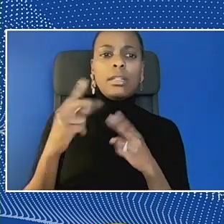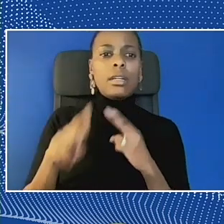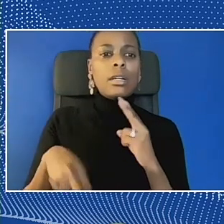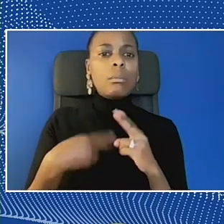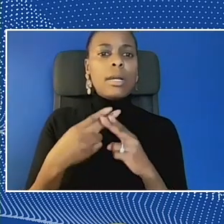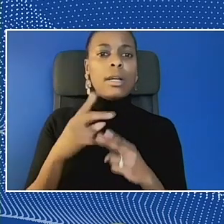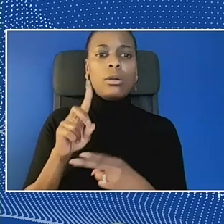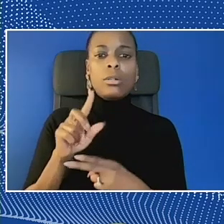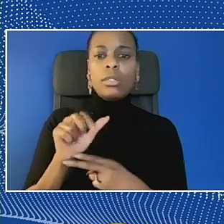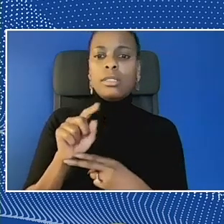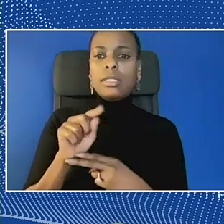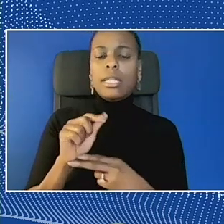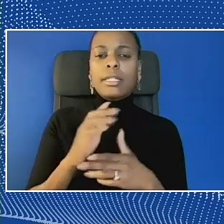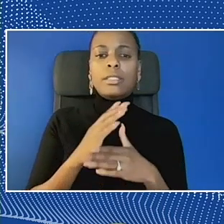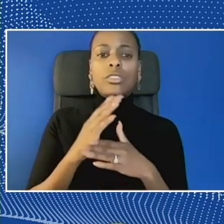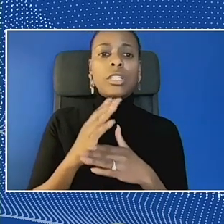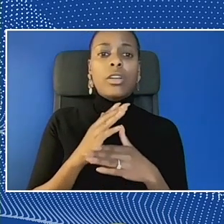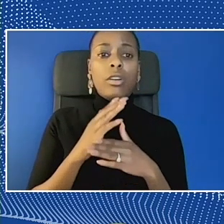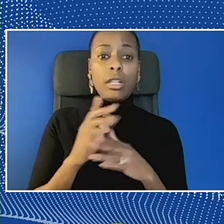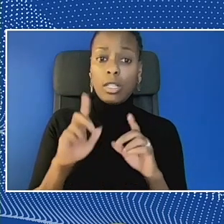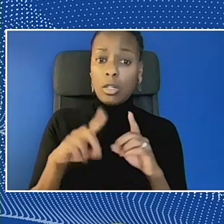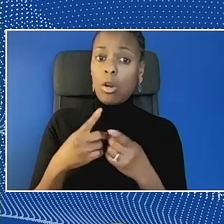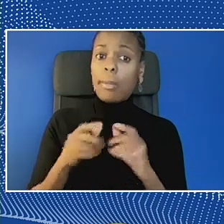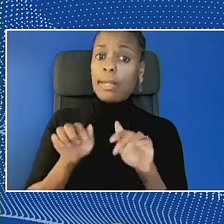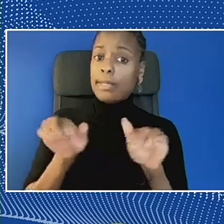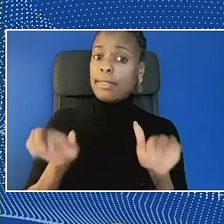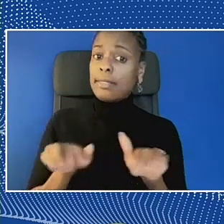Department has done in the past is just